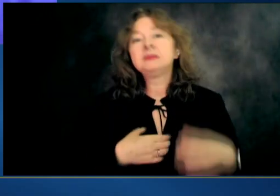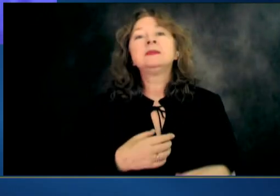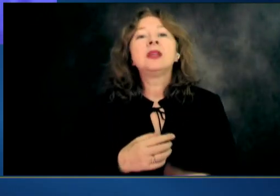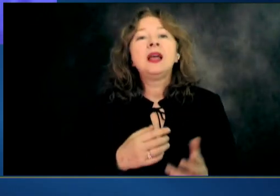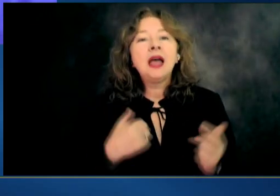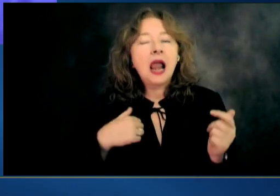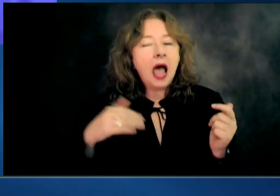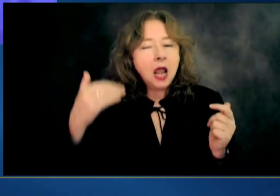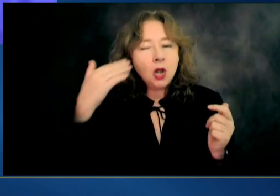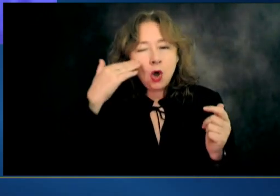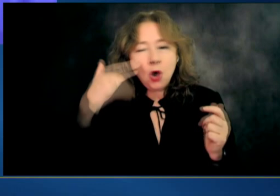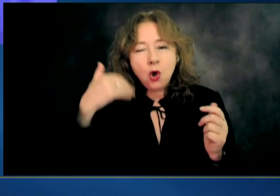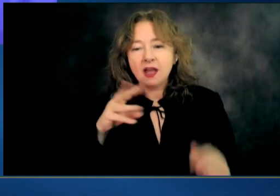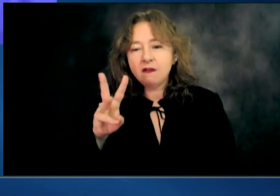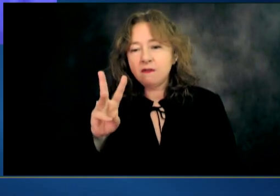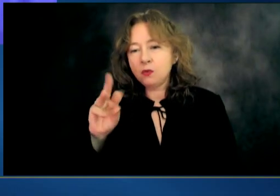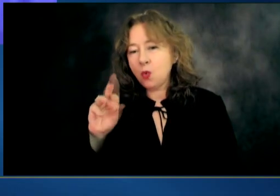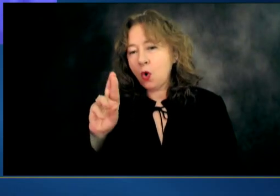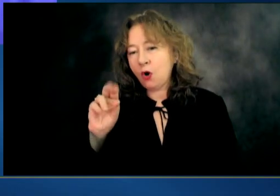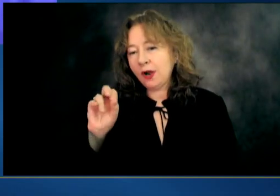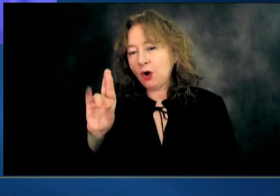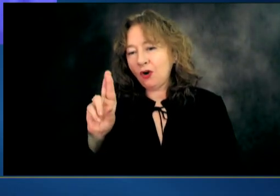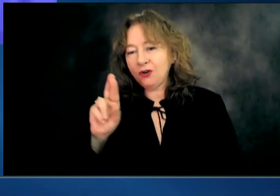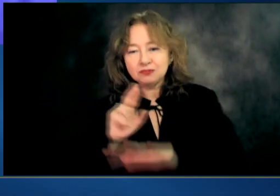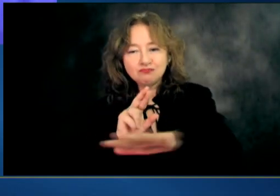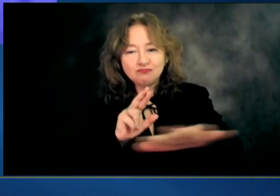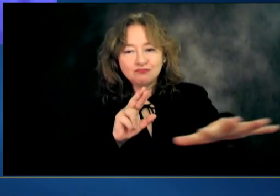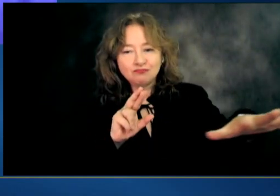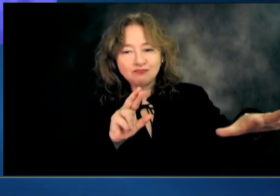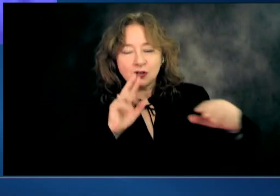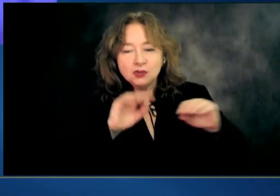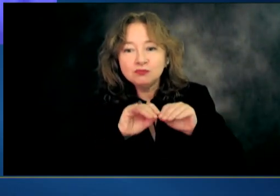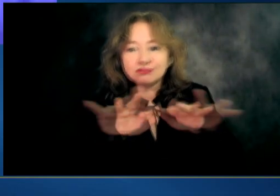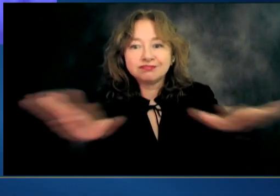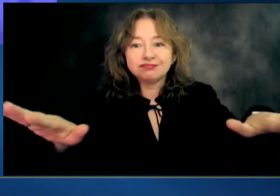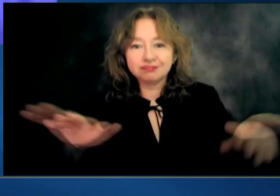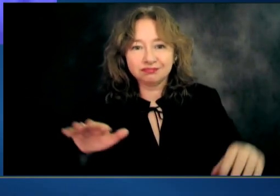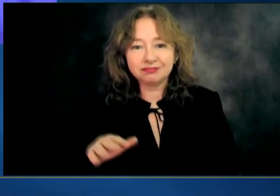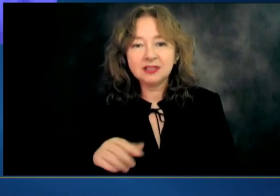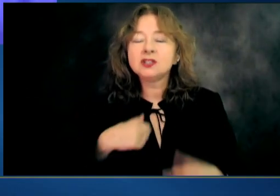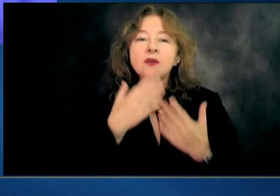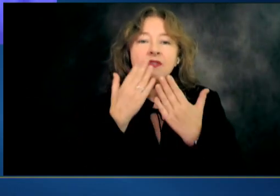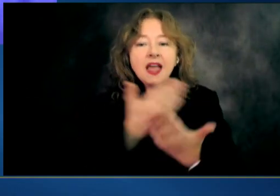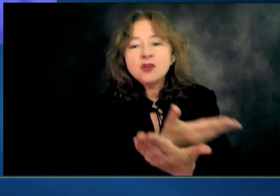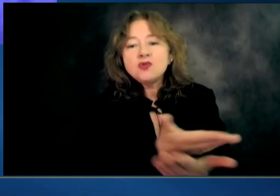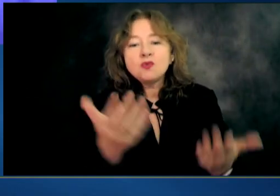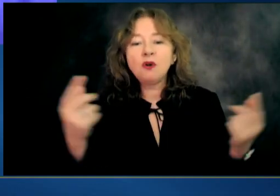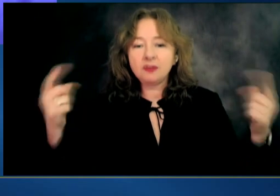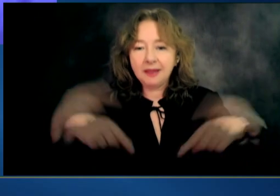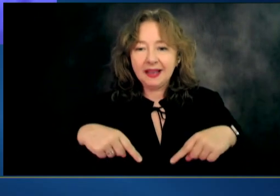to get it done. And so, I simply want to say thank you for being here to make that possible.